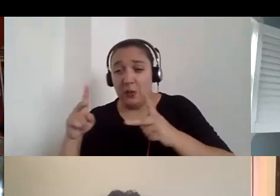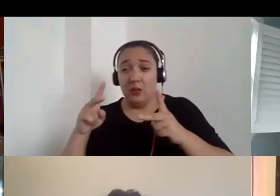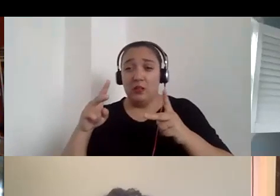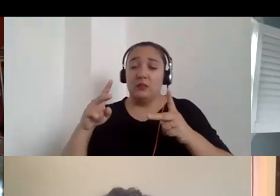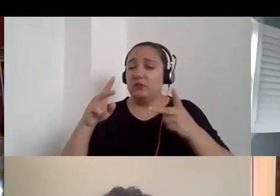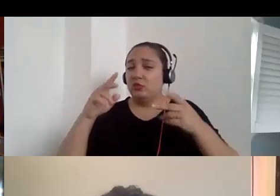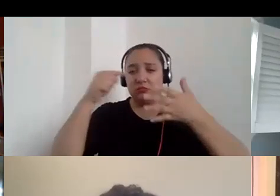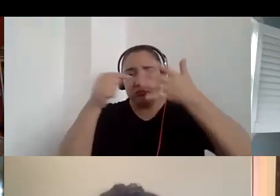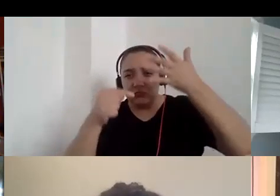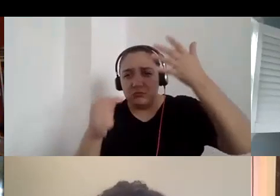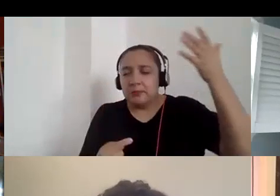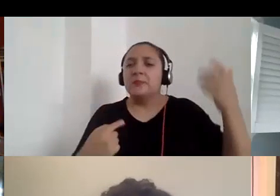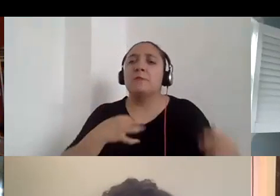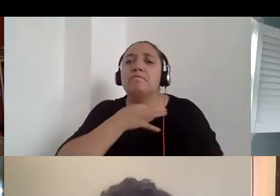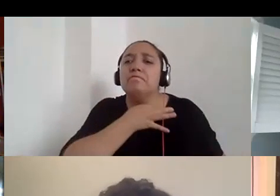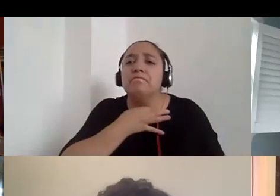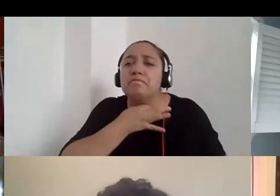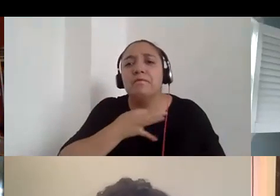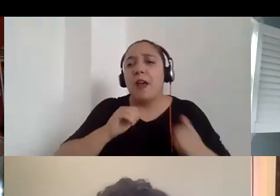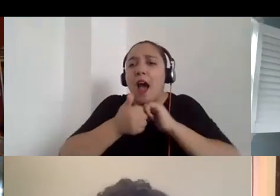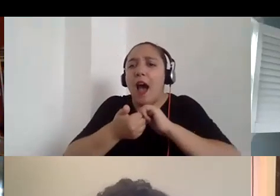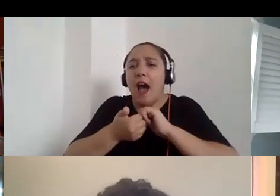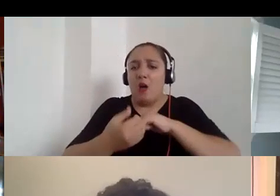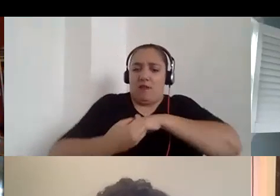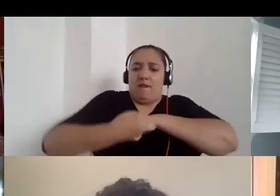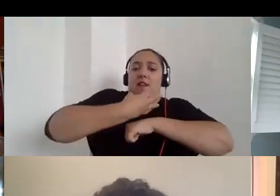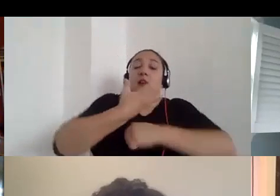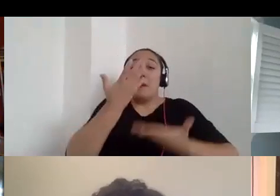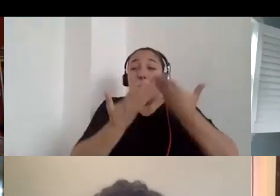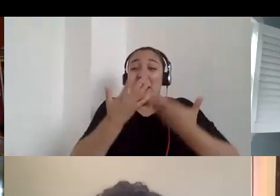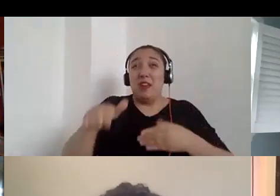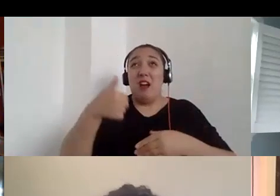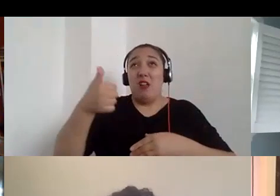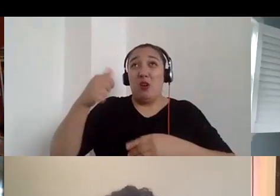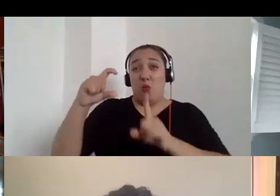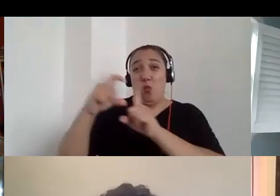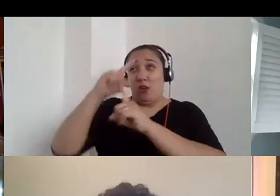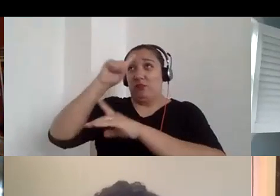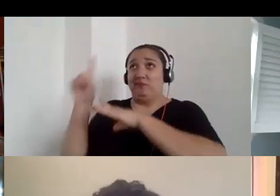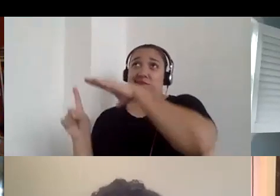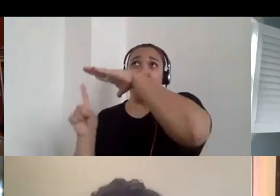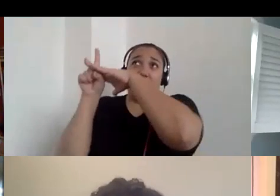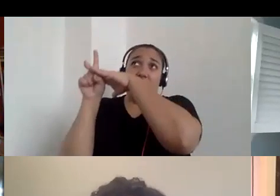how that resonates with you, if there's another word that captures how you're experiencing what's happening and